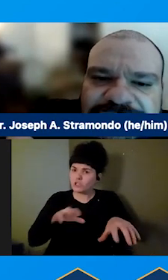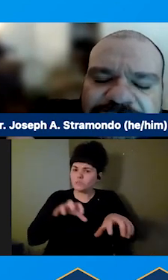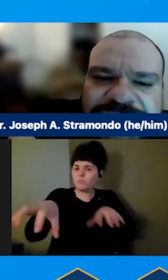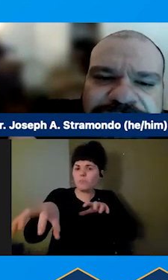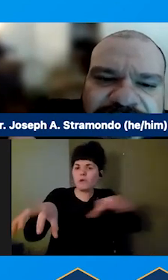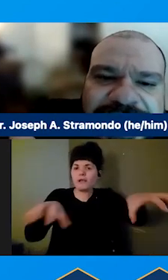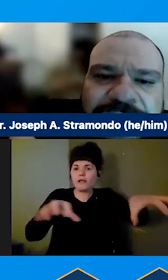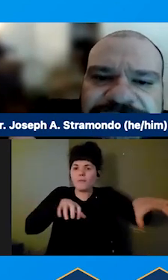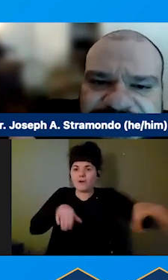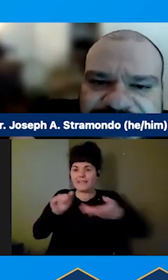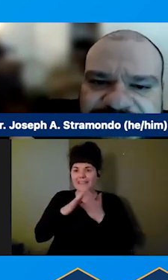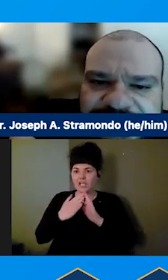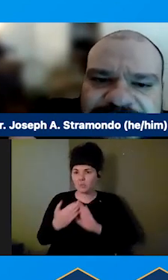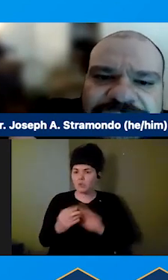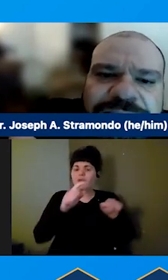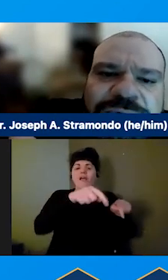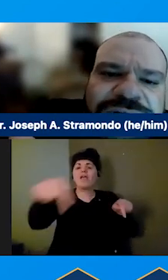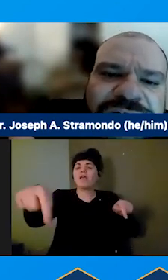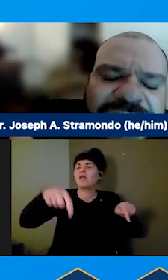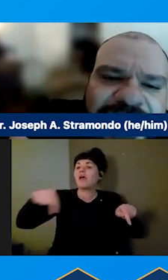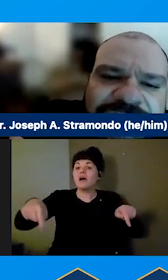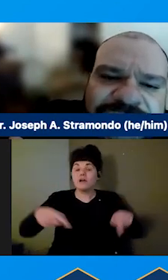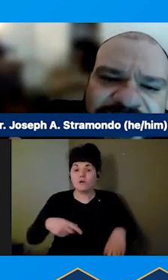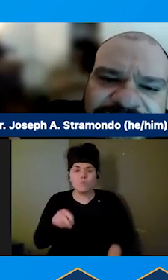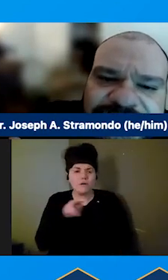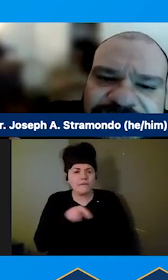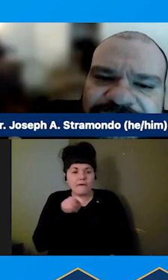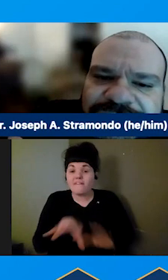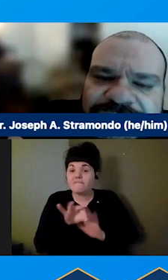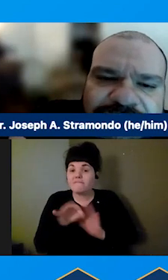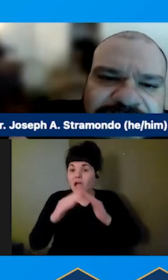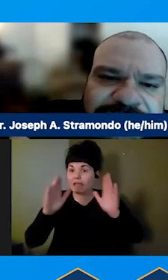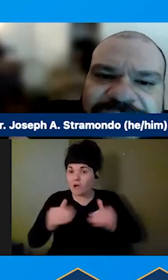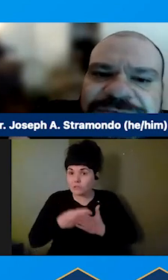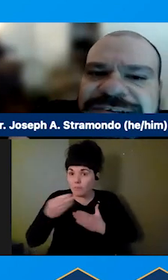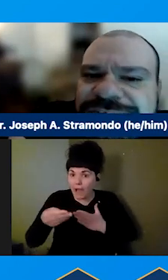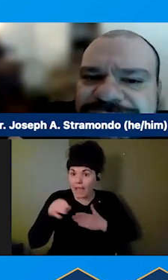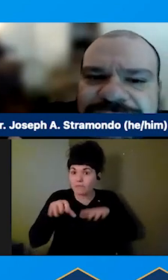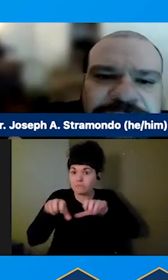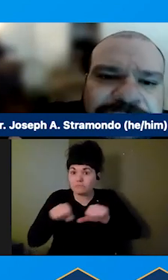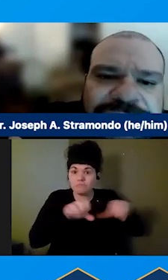take -- let's buy up houses where you'll have just maybe five or six disabled people